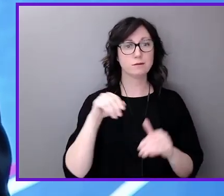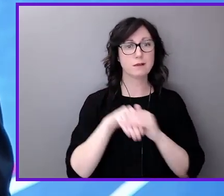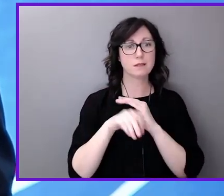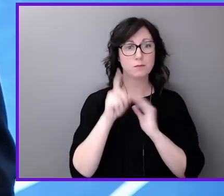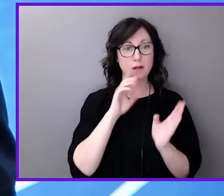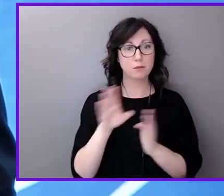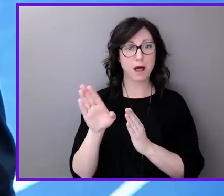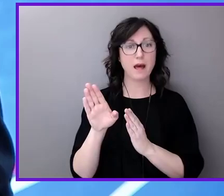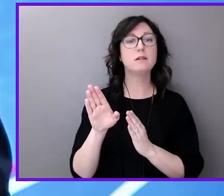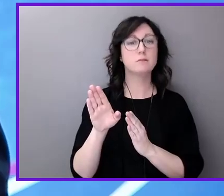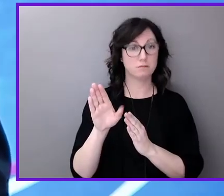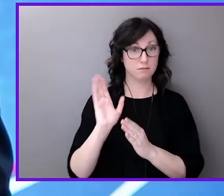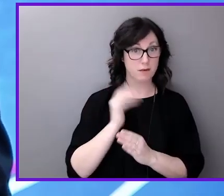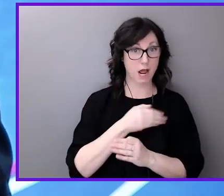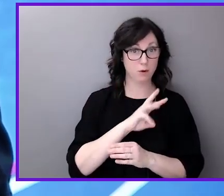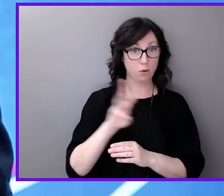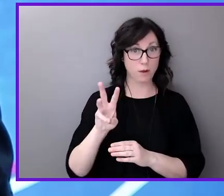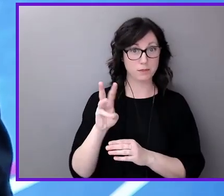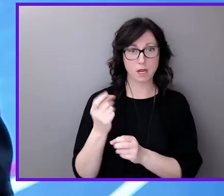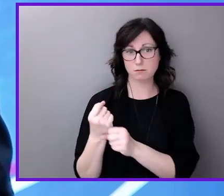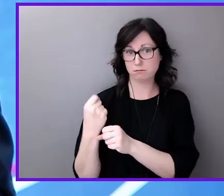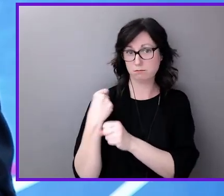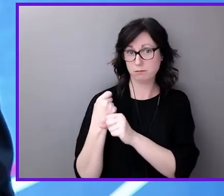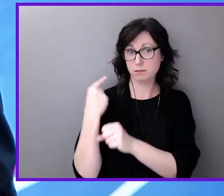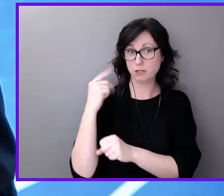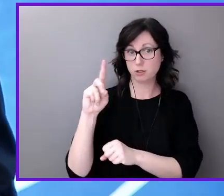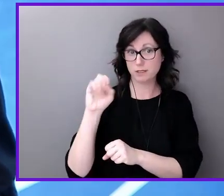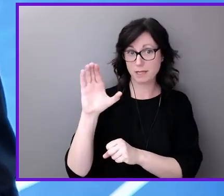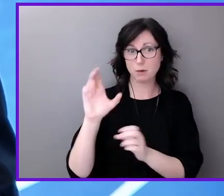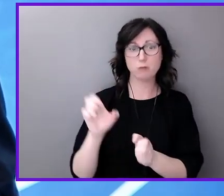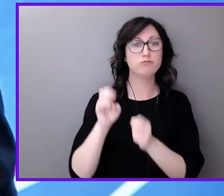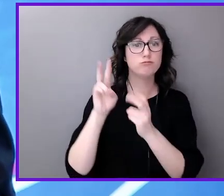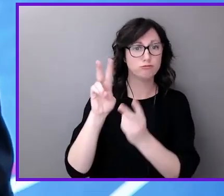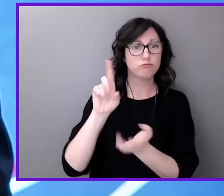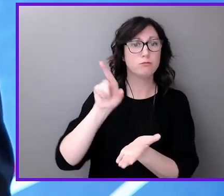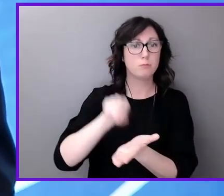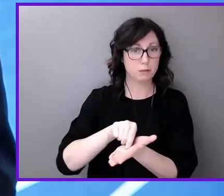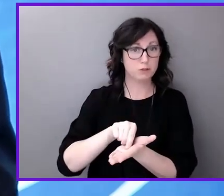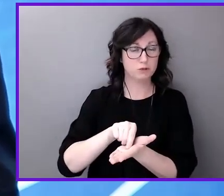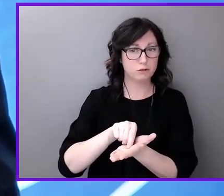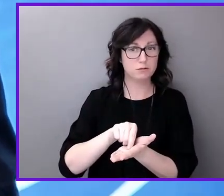on the website last December. We see that for the Canada Council,